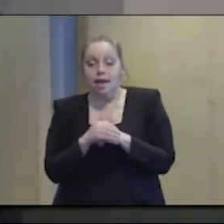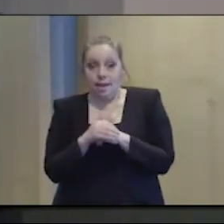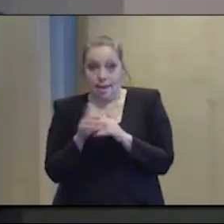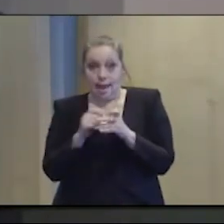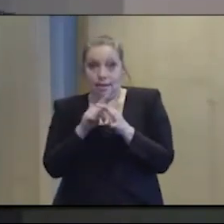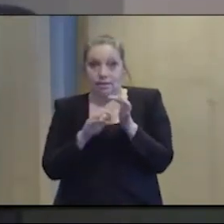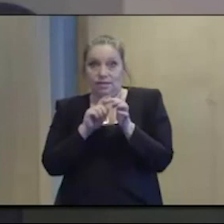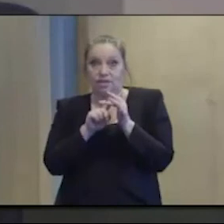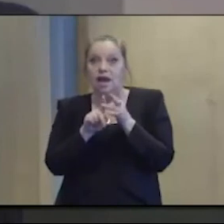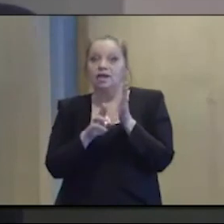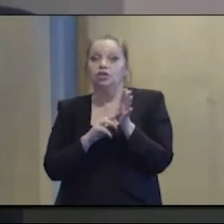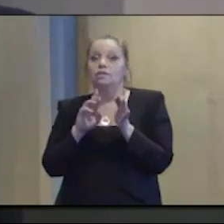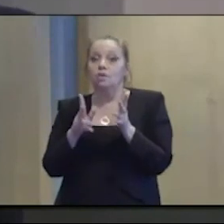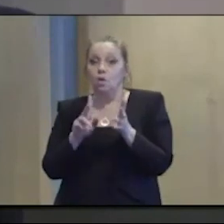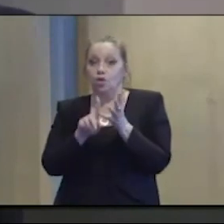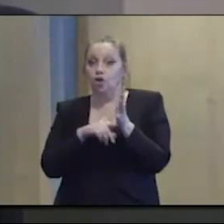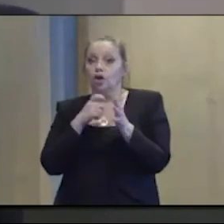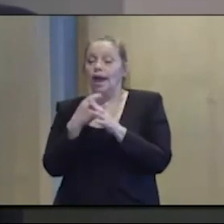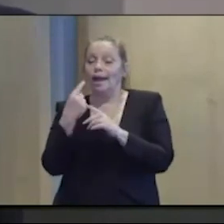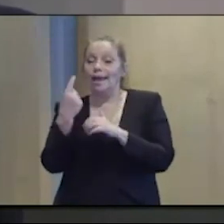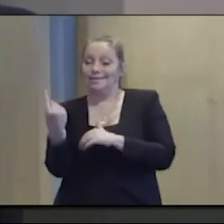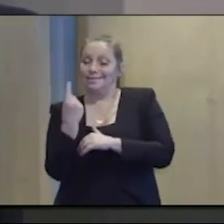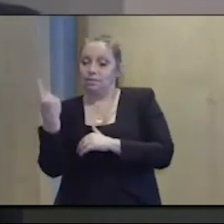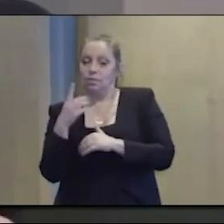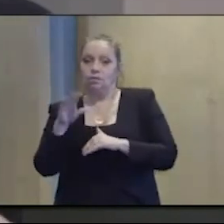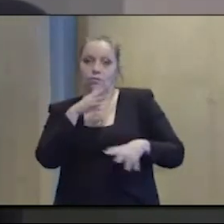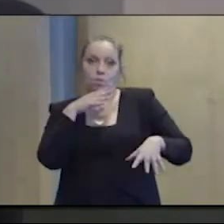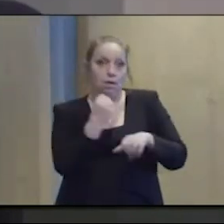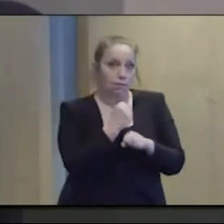is traveling and it is independent of whoever is in government so if you like the government can